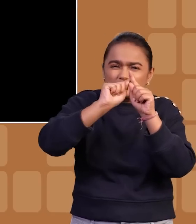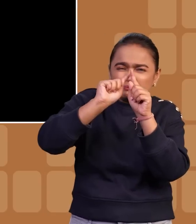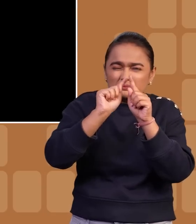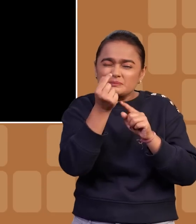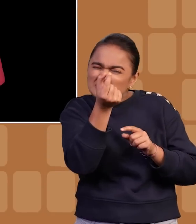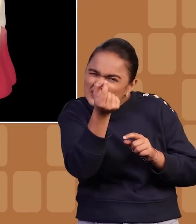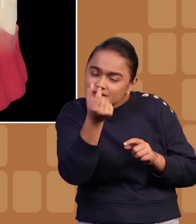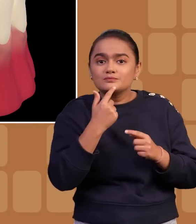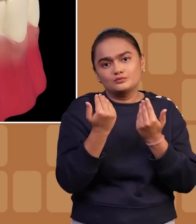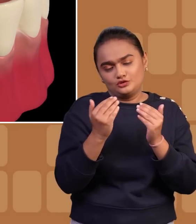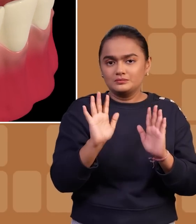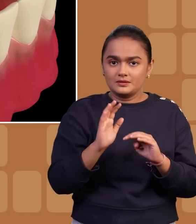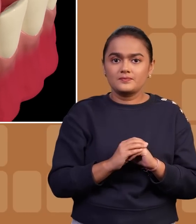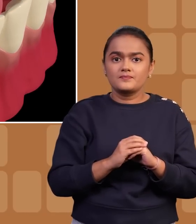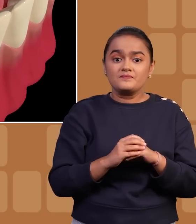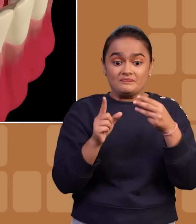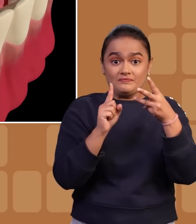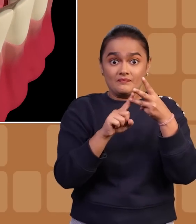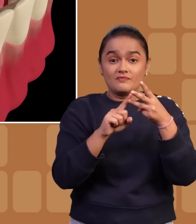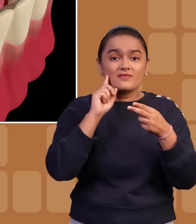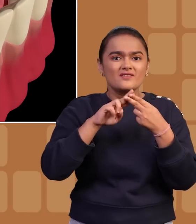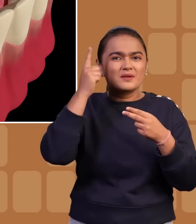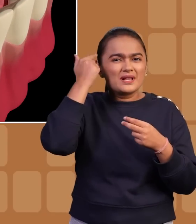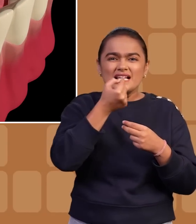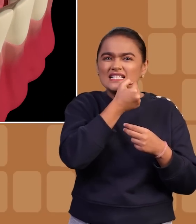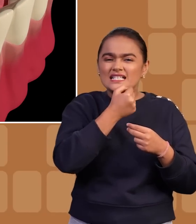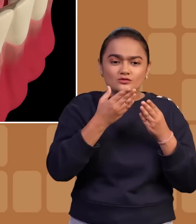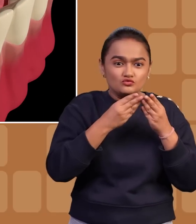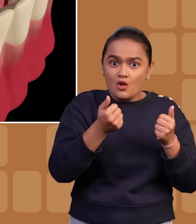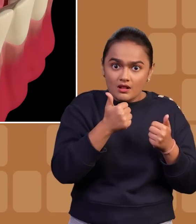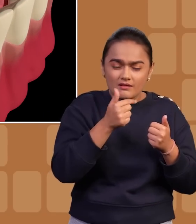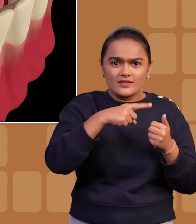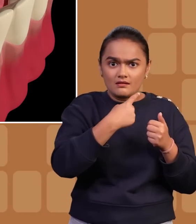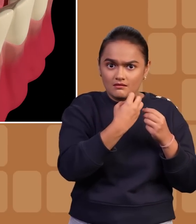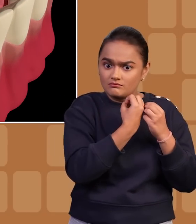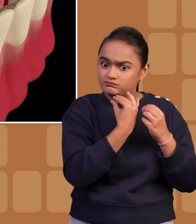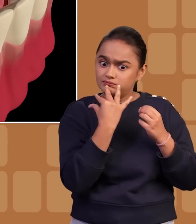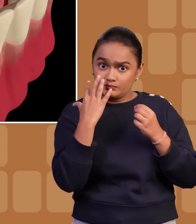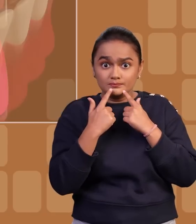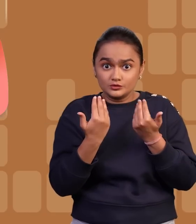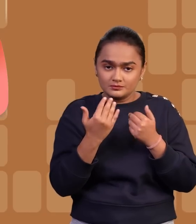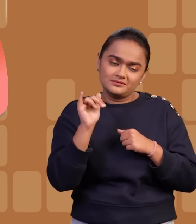3. If a cavity is not treated, can it spread to other teeth? Yes!